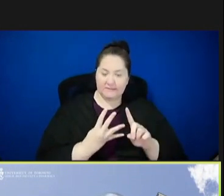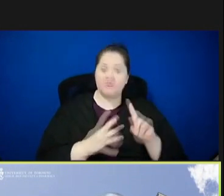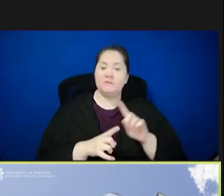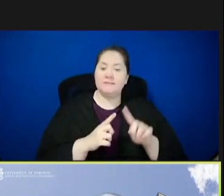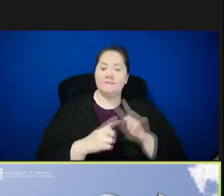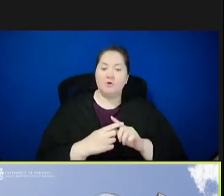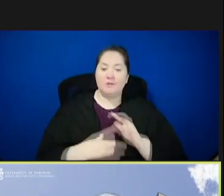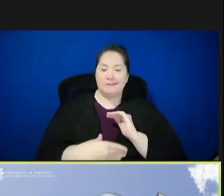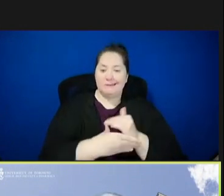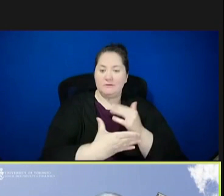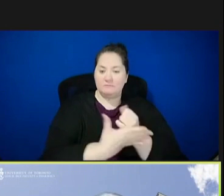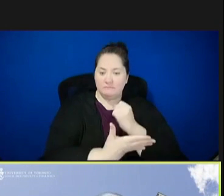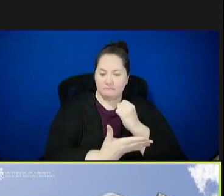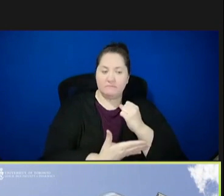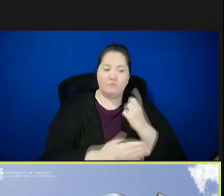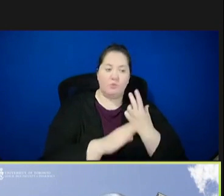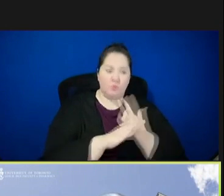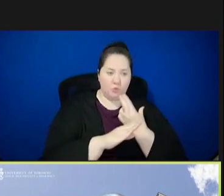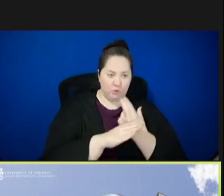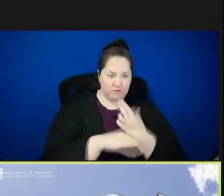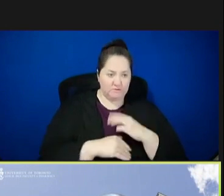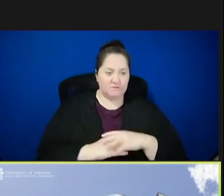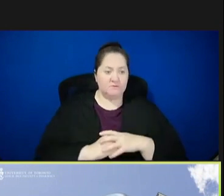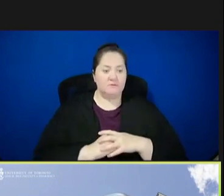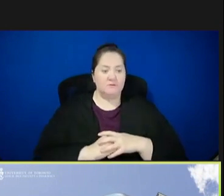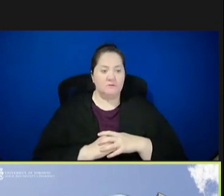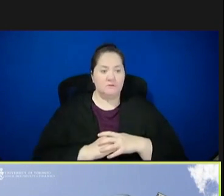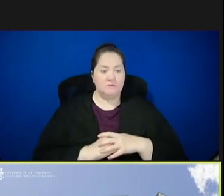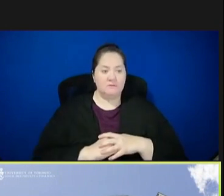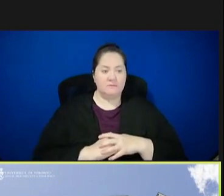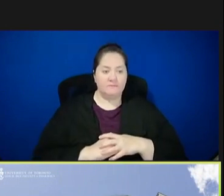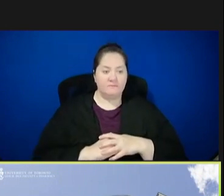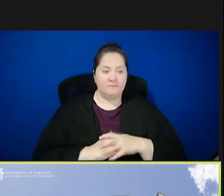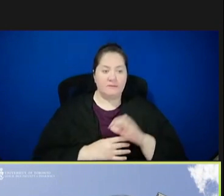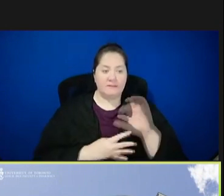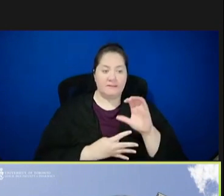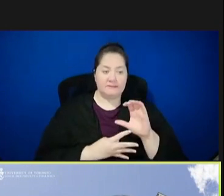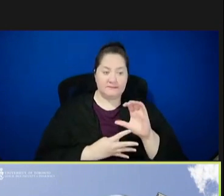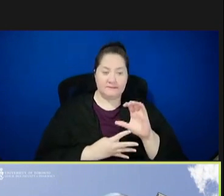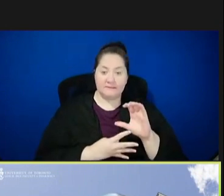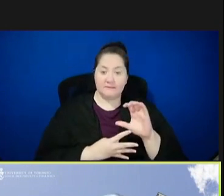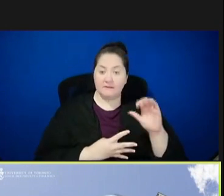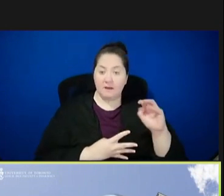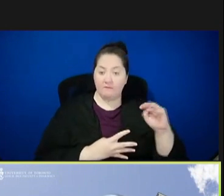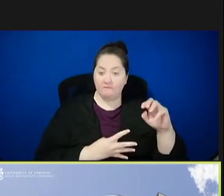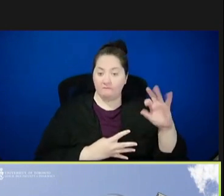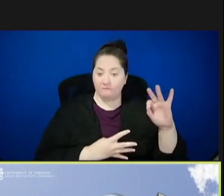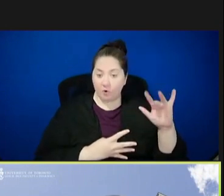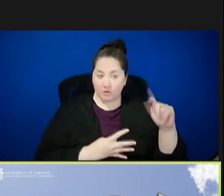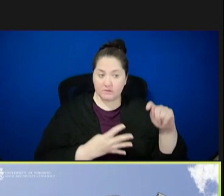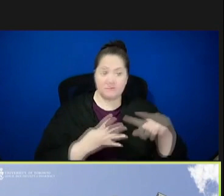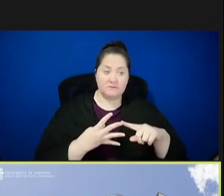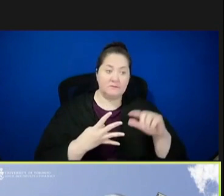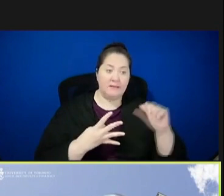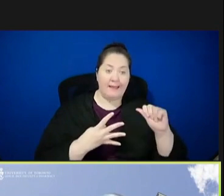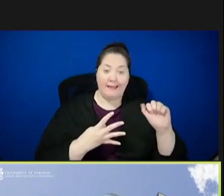can play or use to help them with their coping. CS stands for comfort, A is for ask questions,